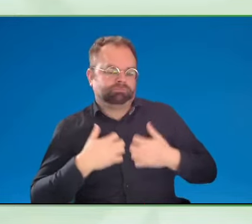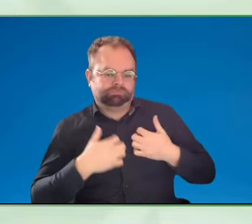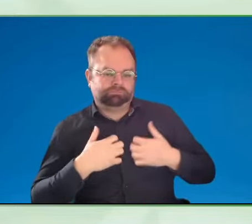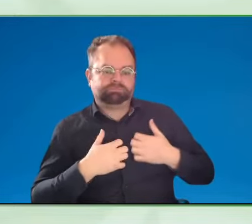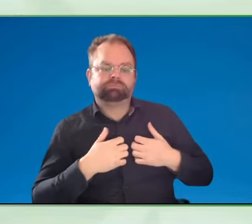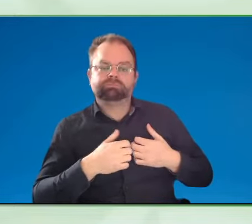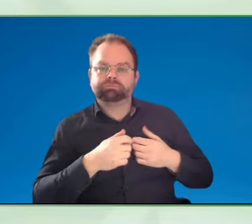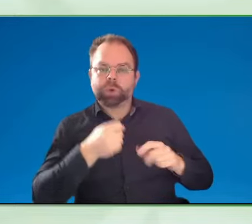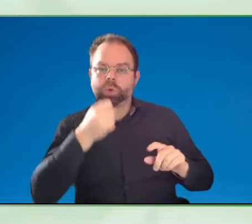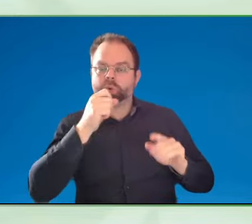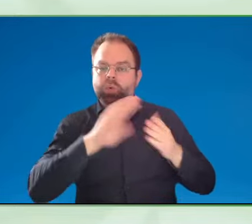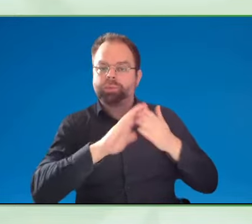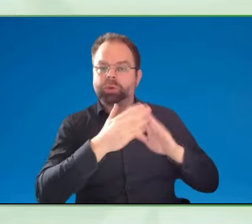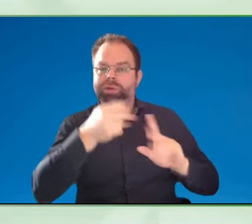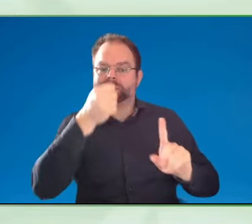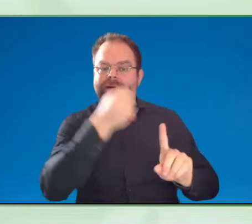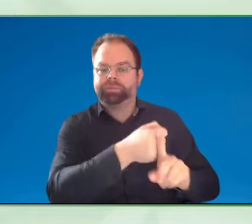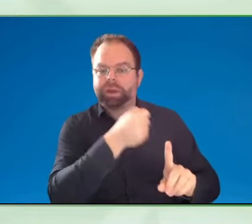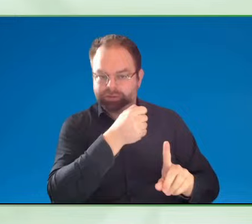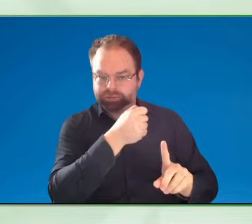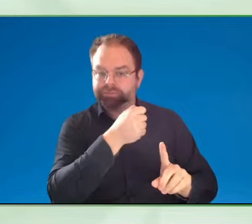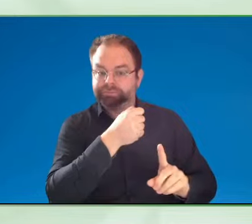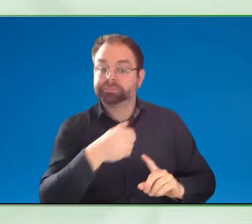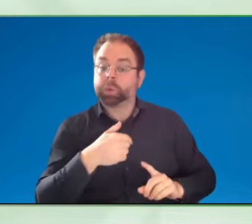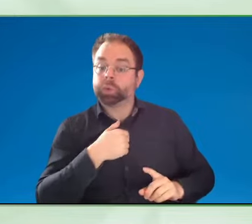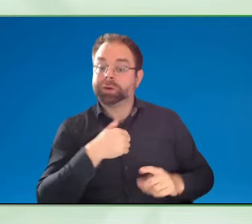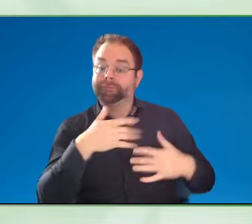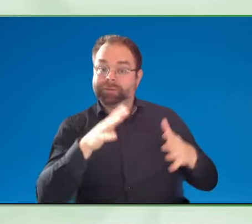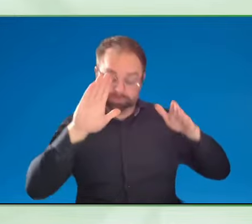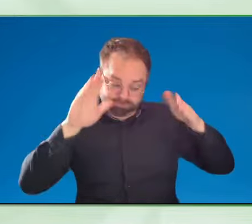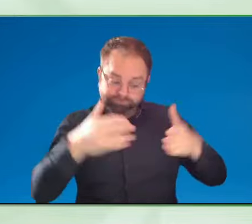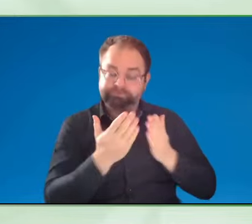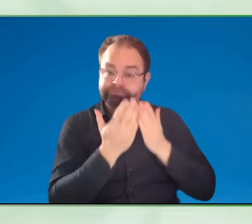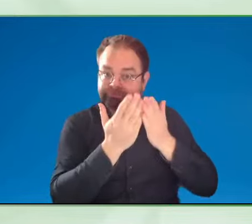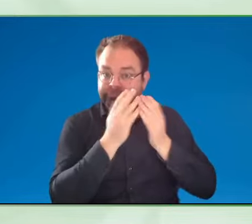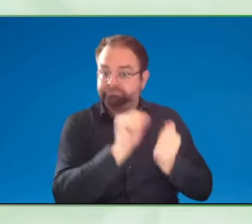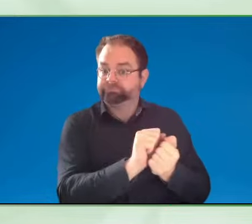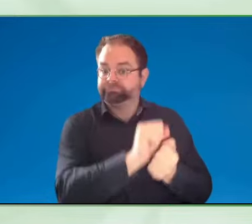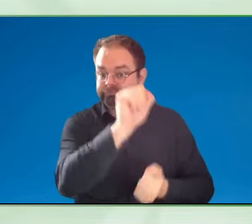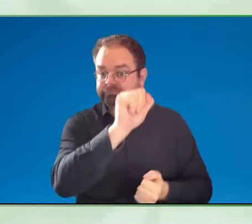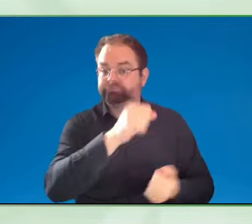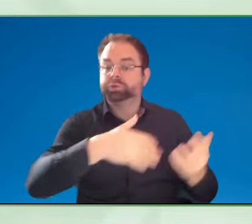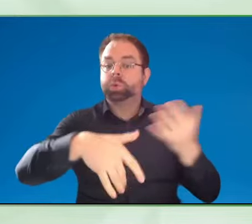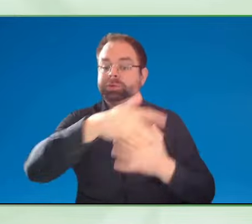I reached out, did quite a lot of work there, and that was in 2005.